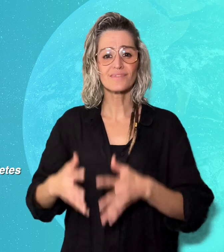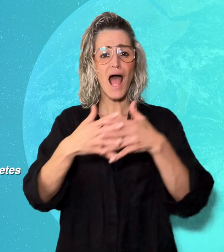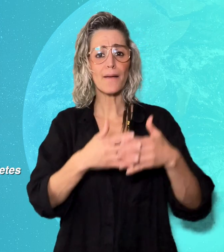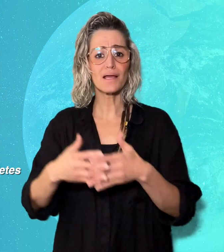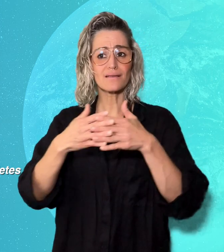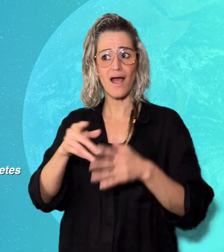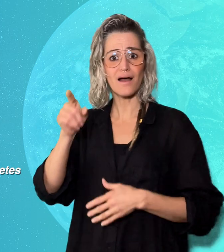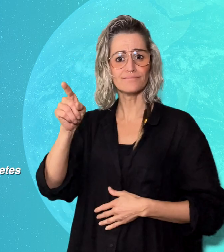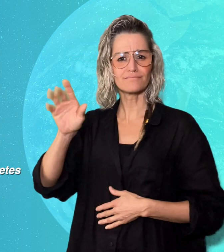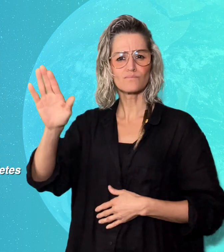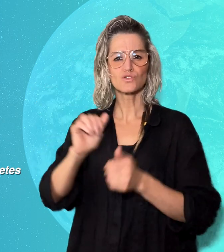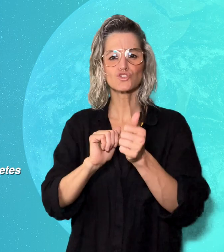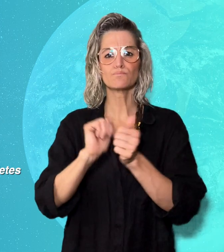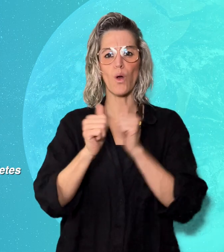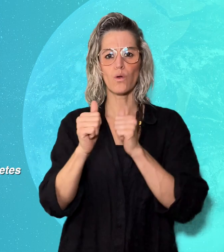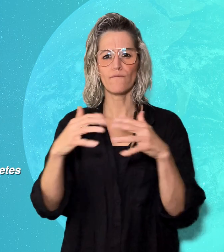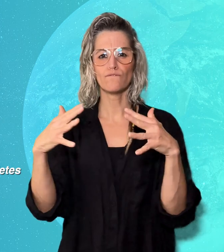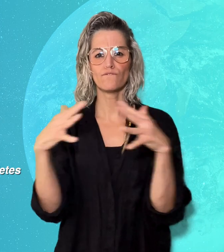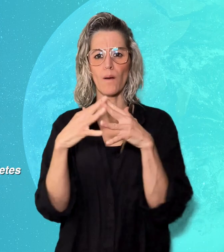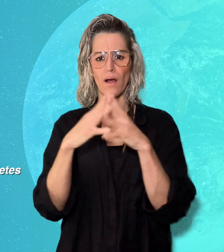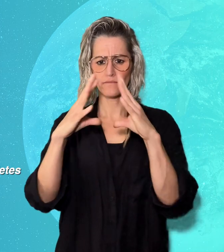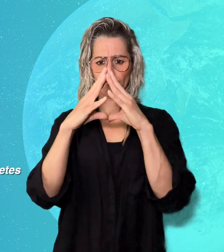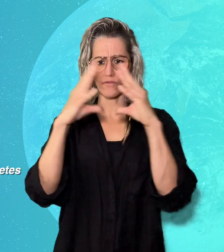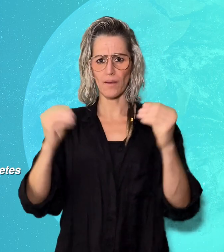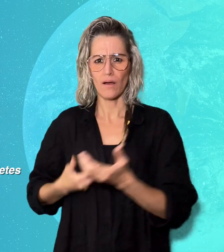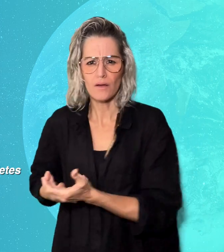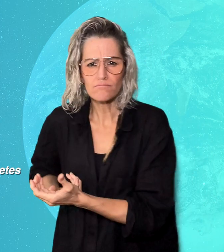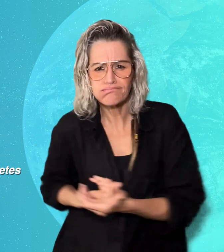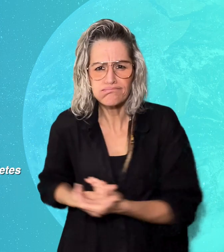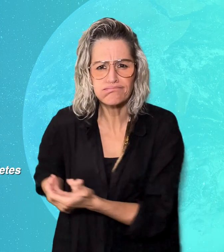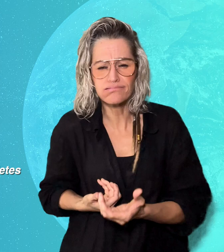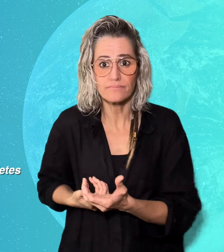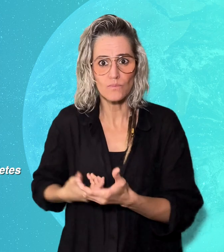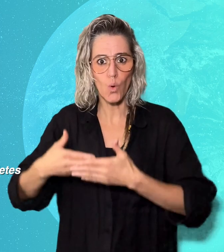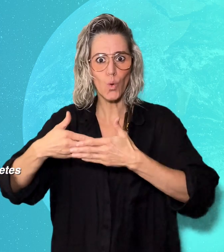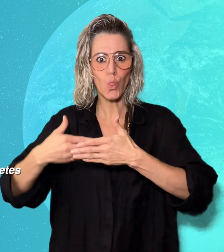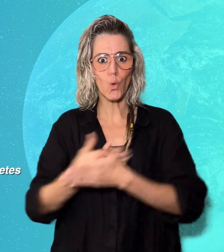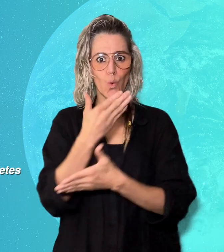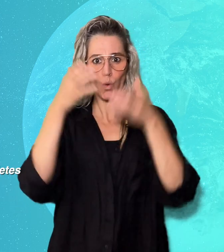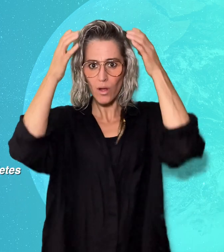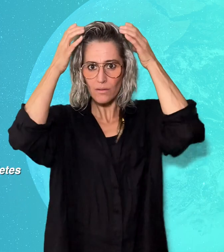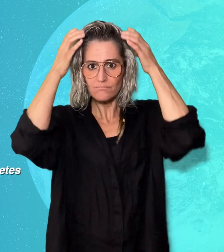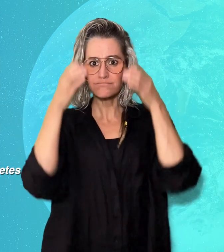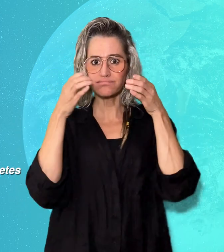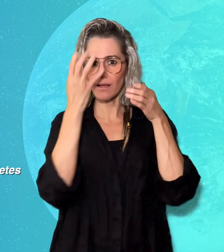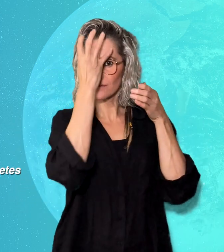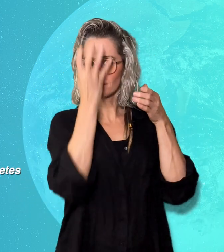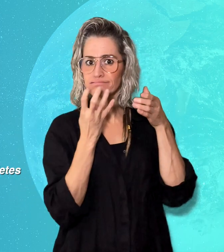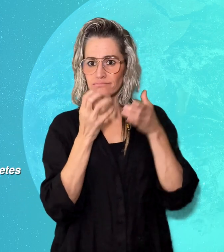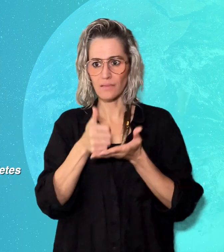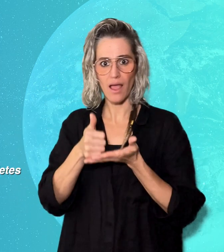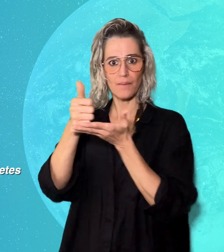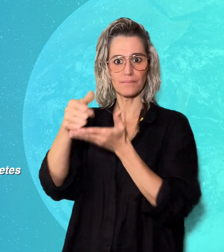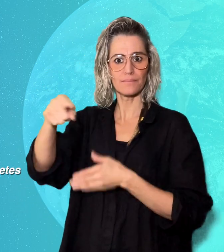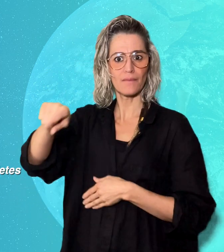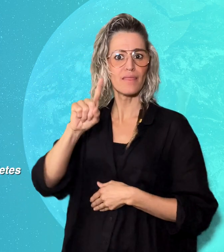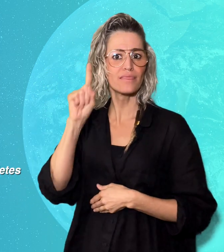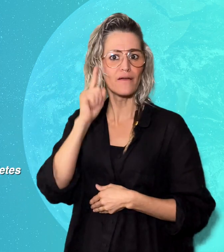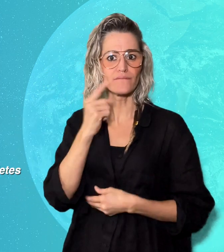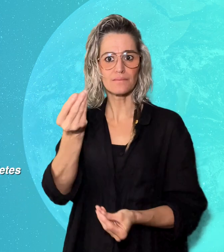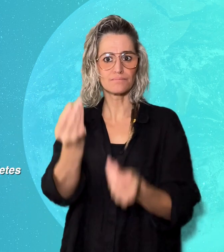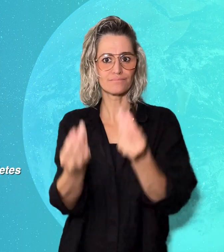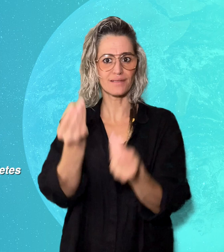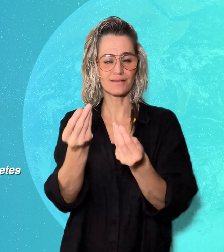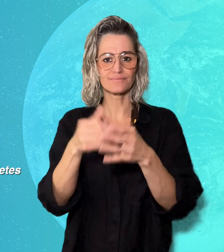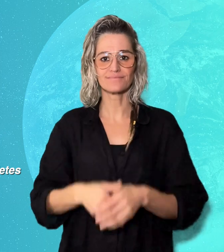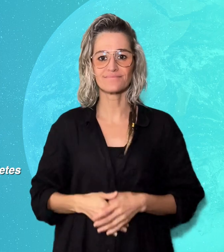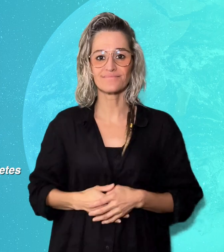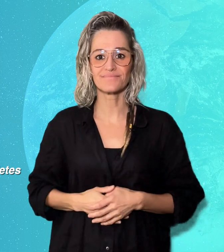New football helmets help Deaf athletes